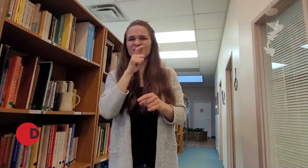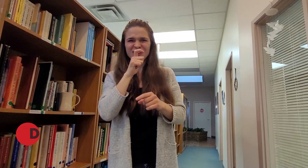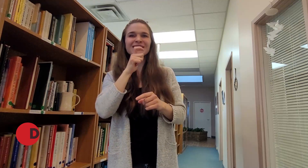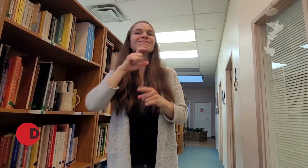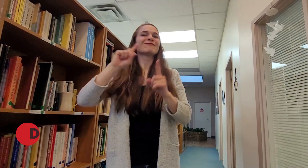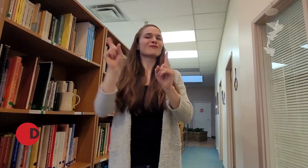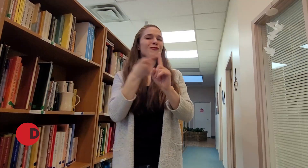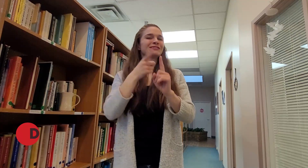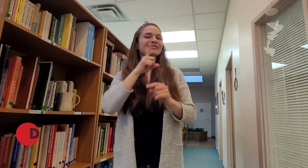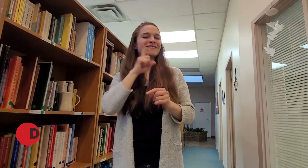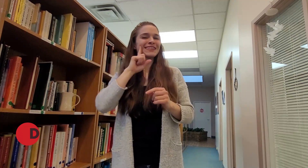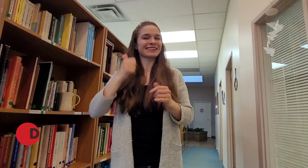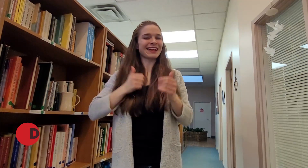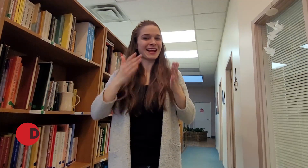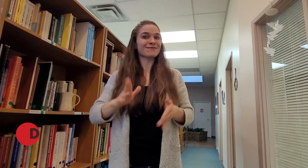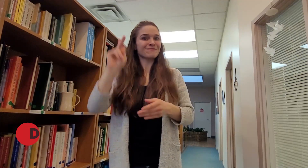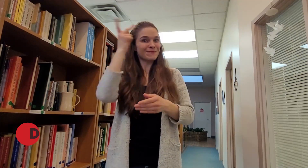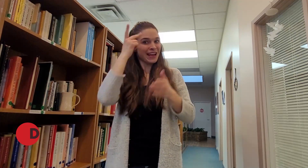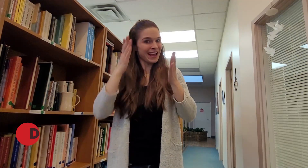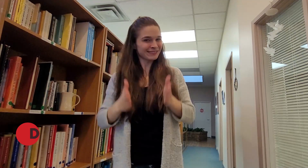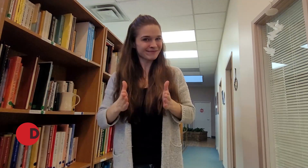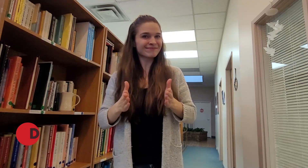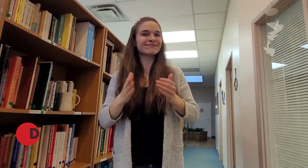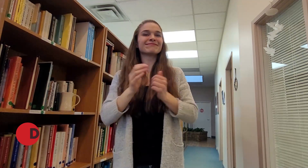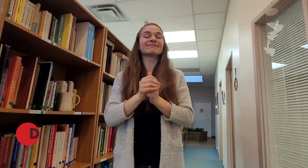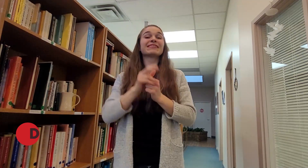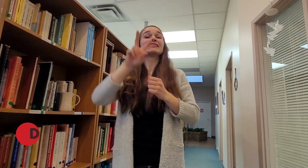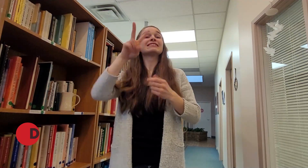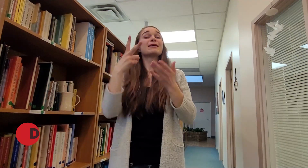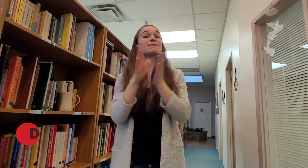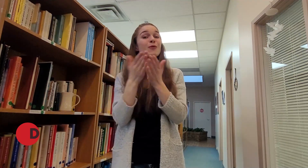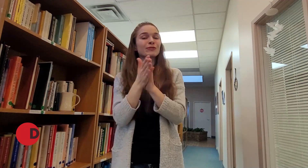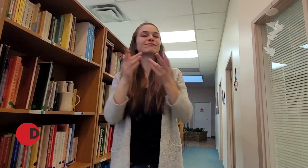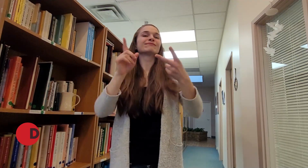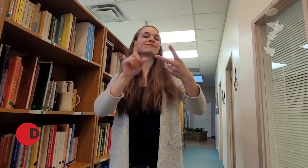by Richard Medugno featuring Gary Malkowski,